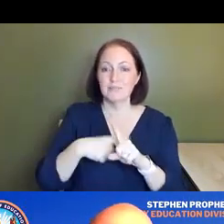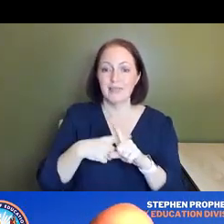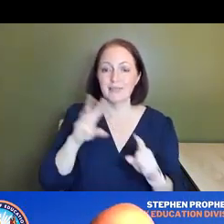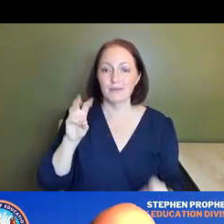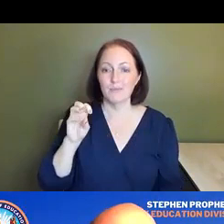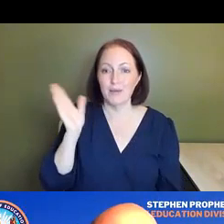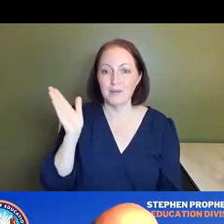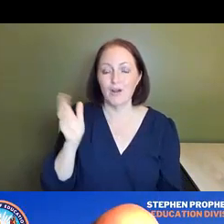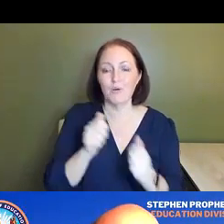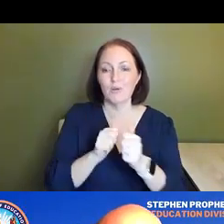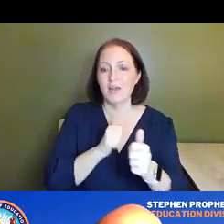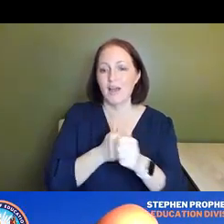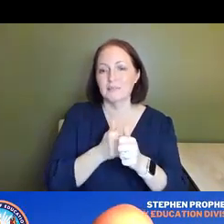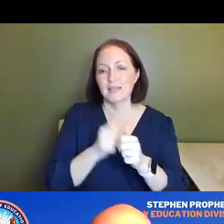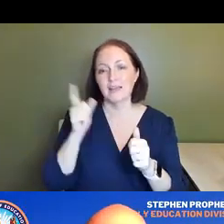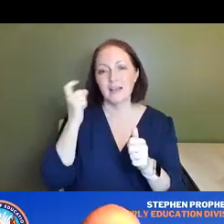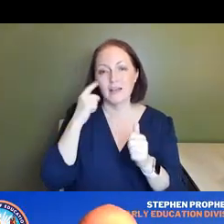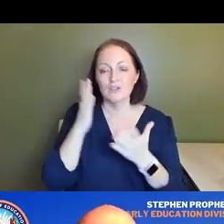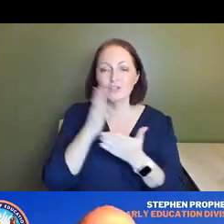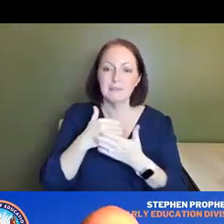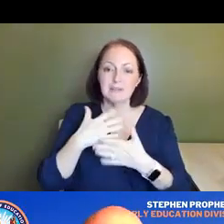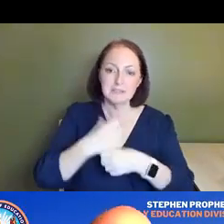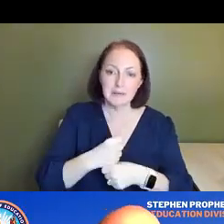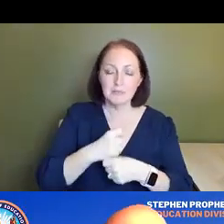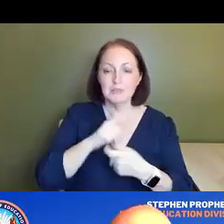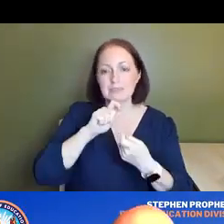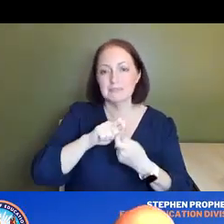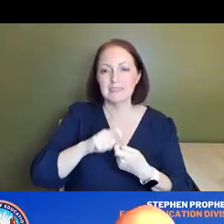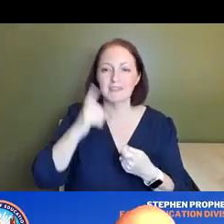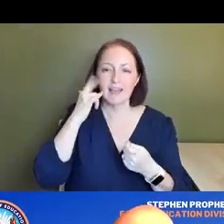with an updated Governor’s Budget Summary and specifics California State Preschool Program